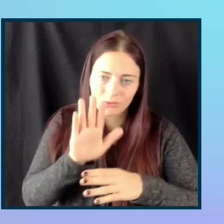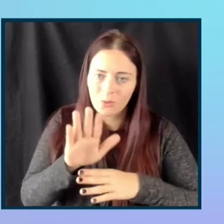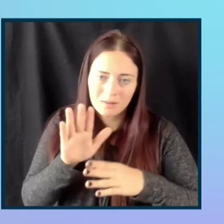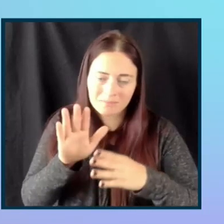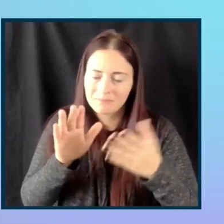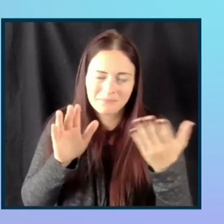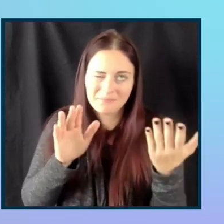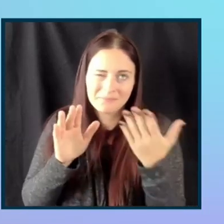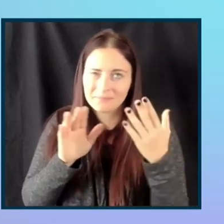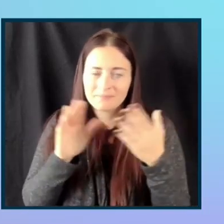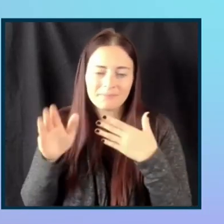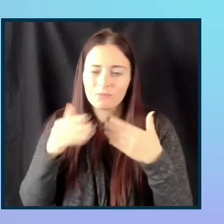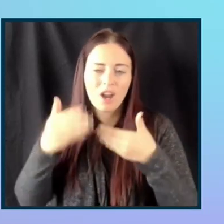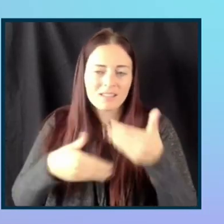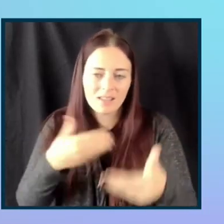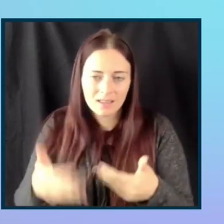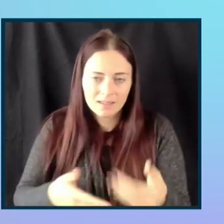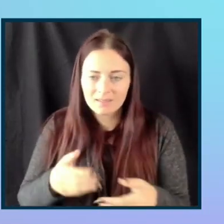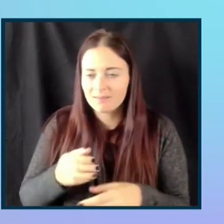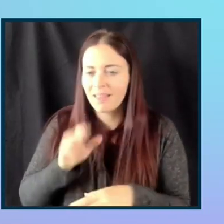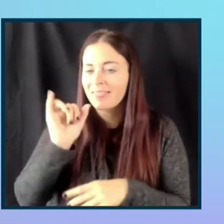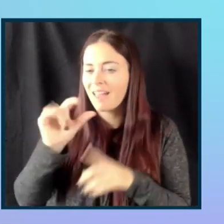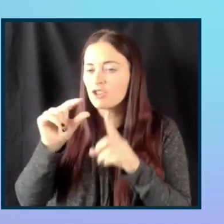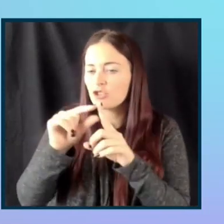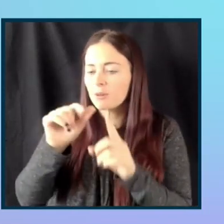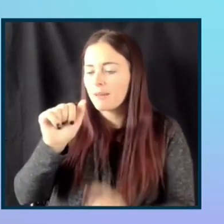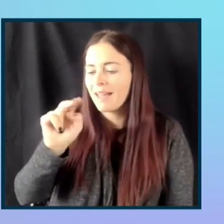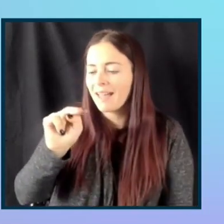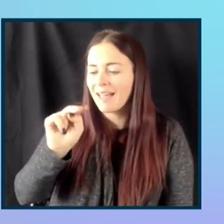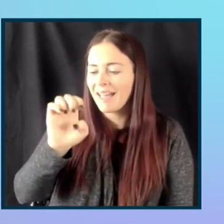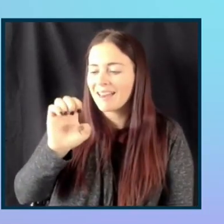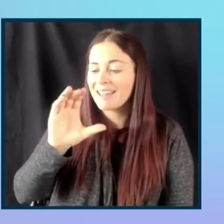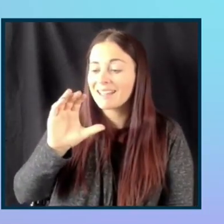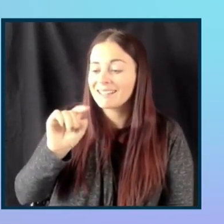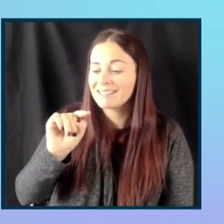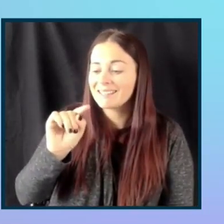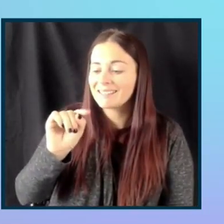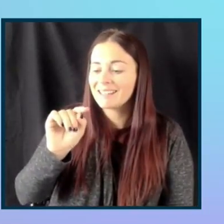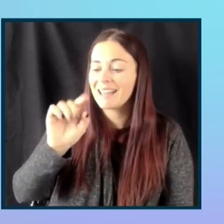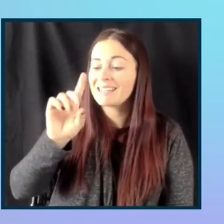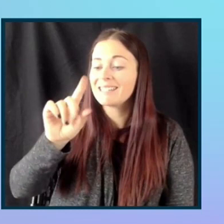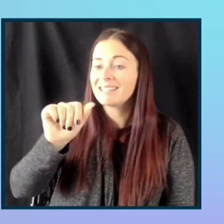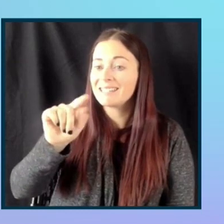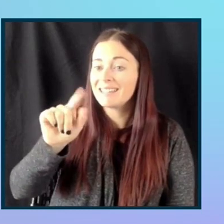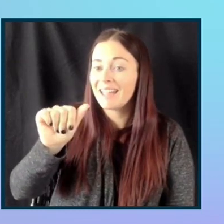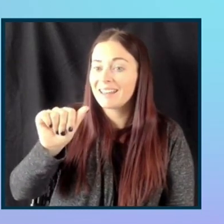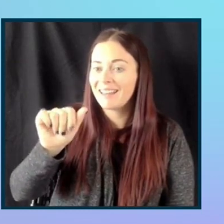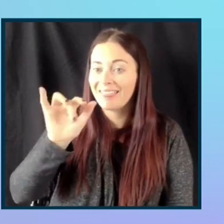that you used in your presentation. I hadn't heard that before, I'm stealing that. I will be honest with you, I stole that from,